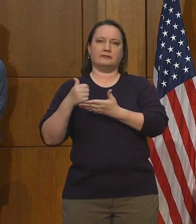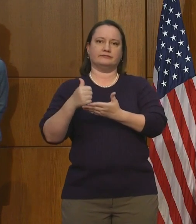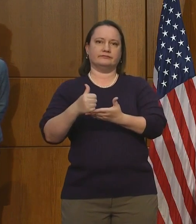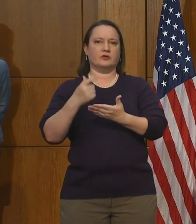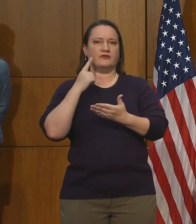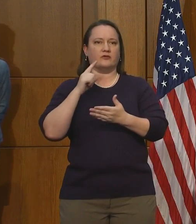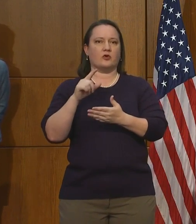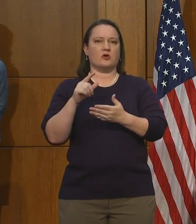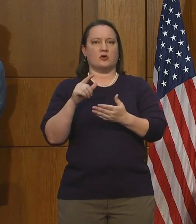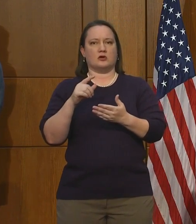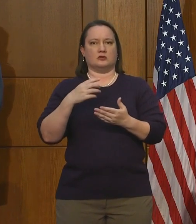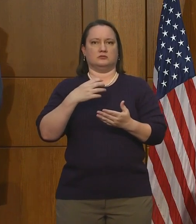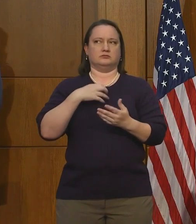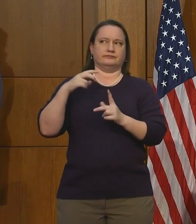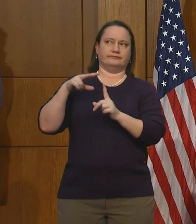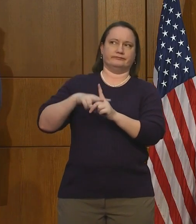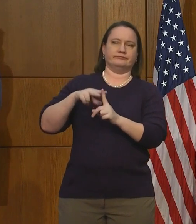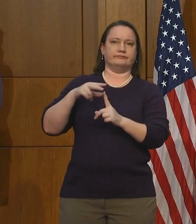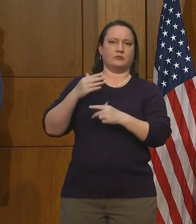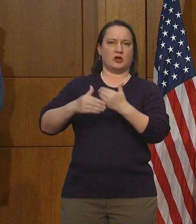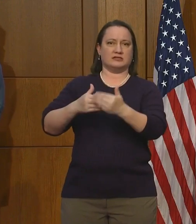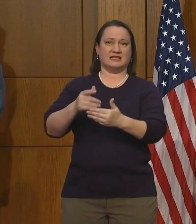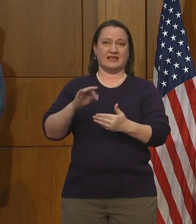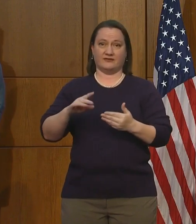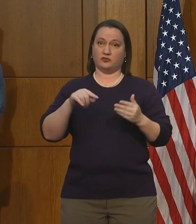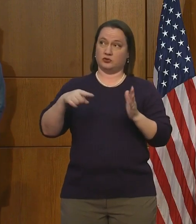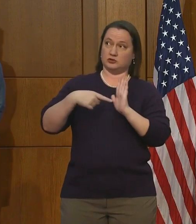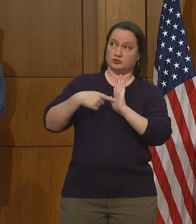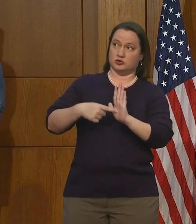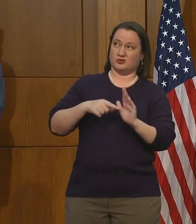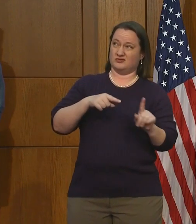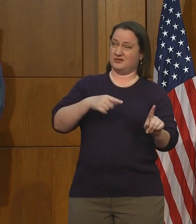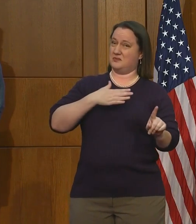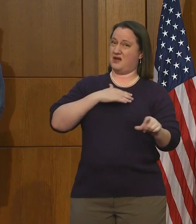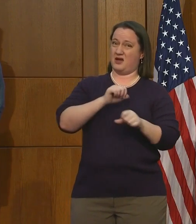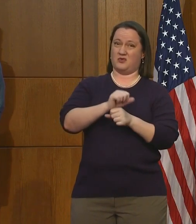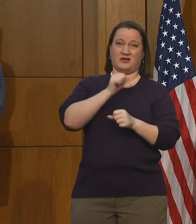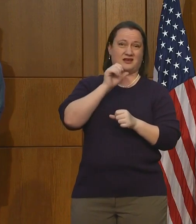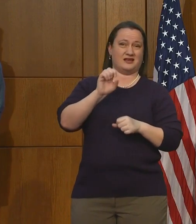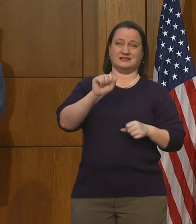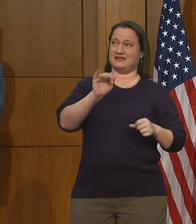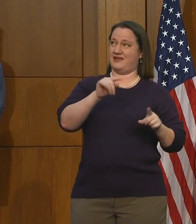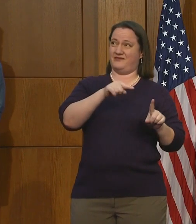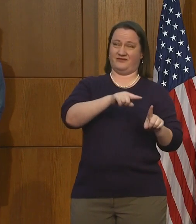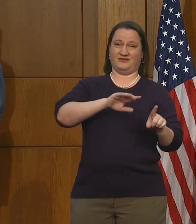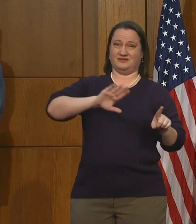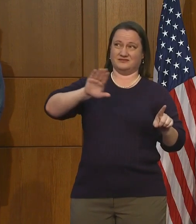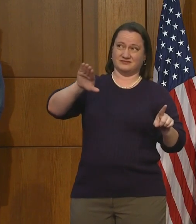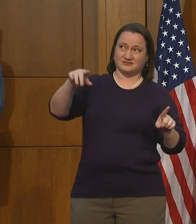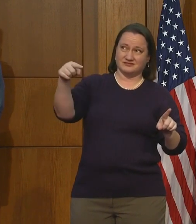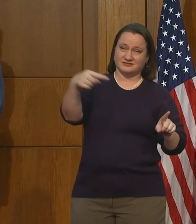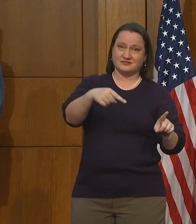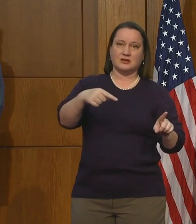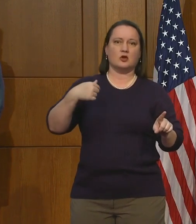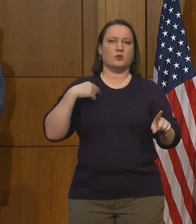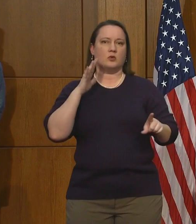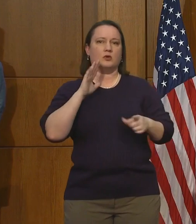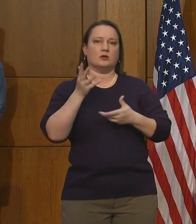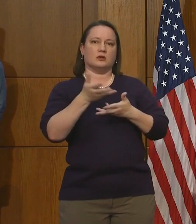ADJUDICATION PROCESS. IF YOU CAN SHOW THAT YOUR WORKPLACE IS NOT BEING SAFE LET'S SEE HOW WE